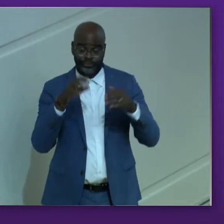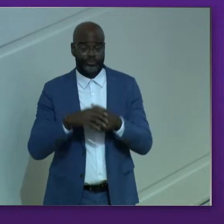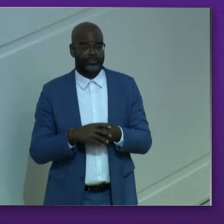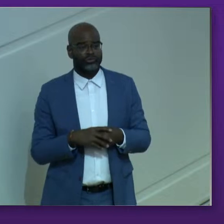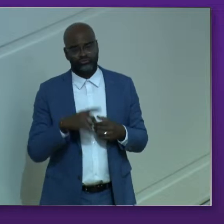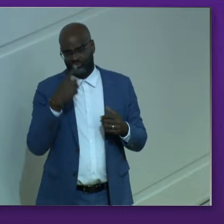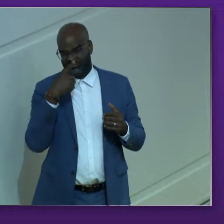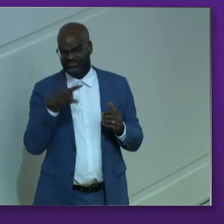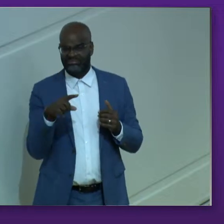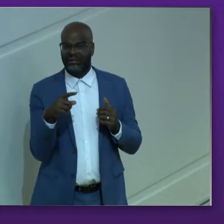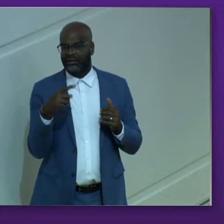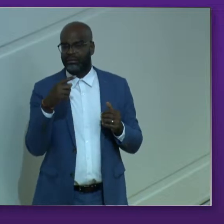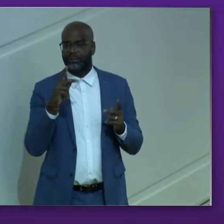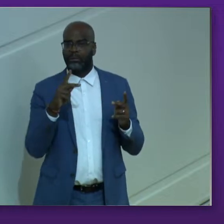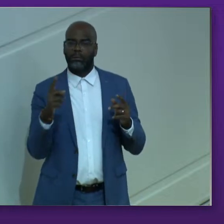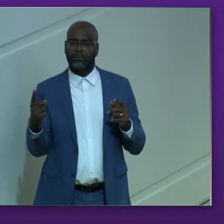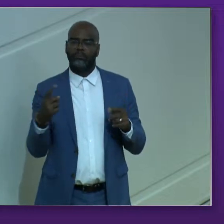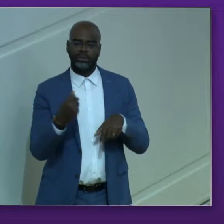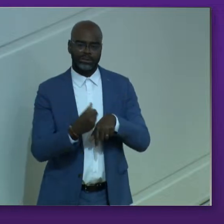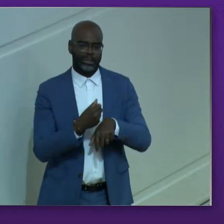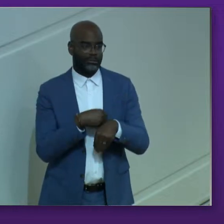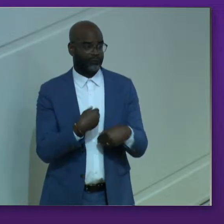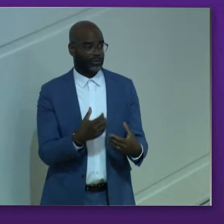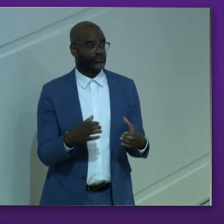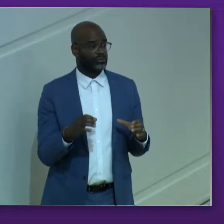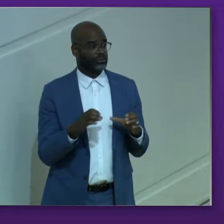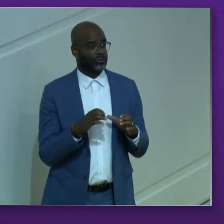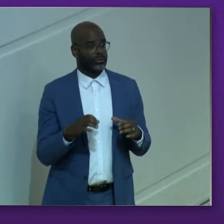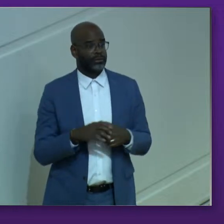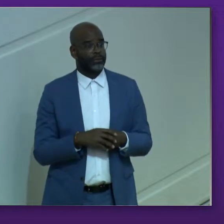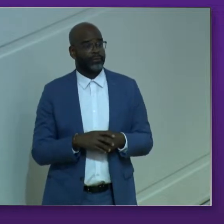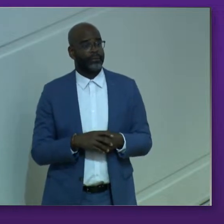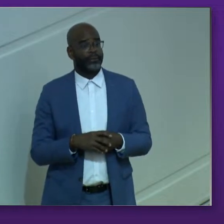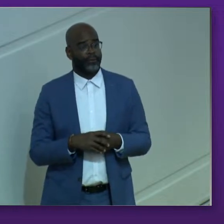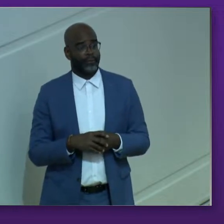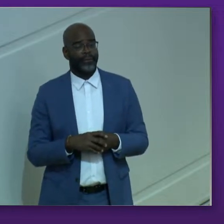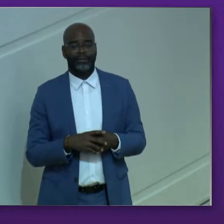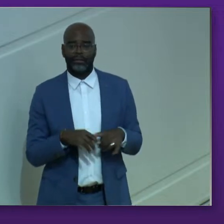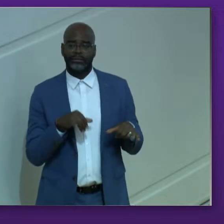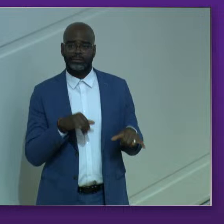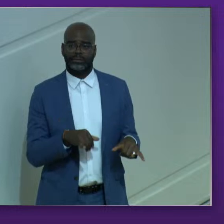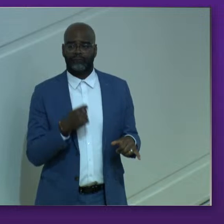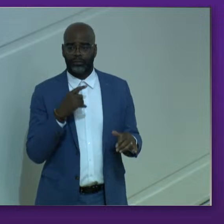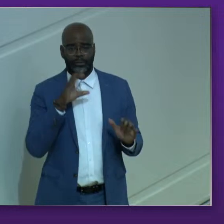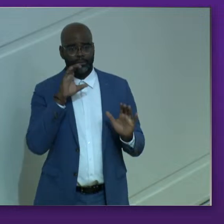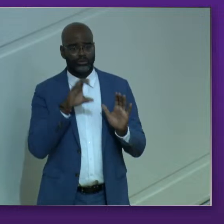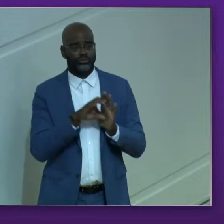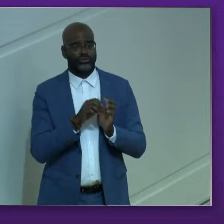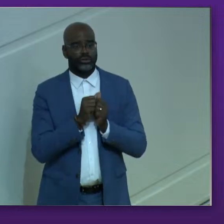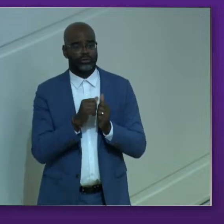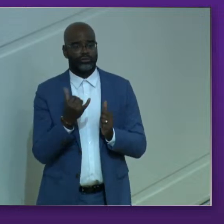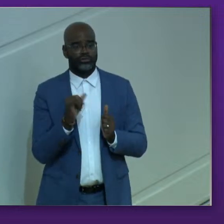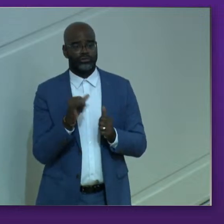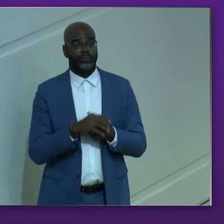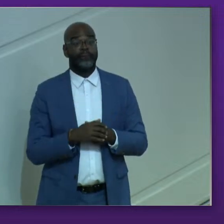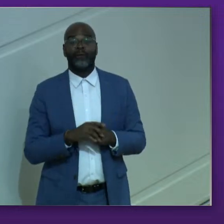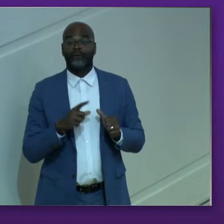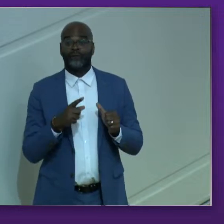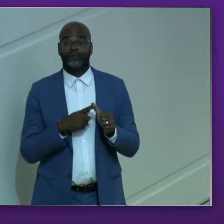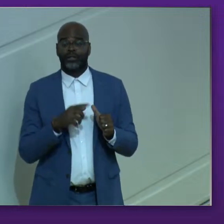NEXT OUTSTANDING STAFF AWARDS FOR EXCELLENCE AND INNOVATION WITH THE FOLLOWING PERSONS COME